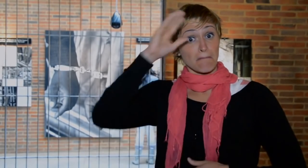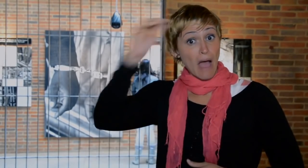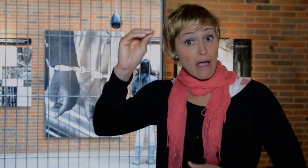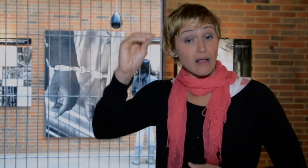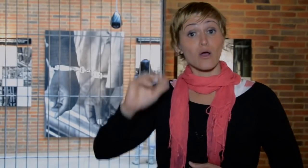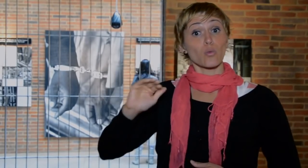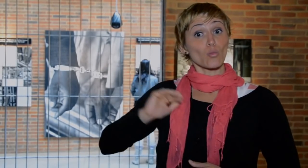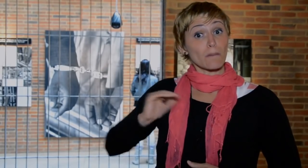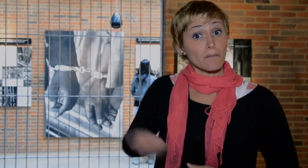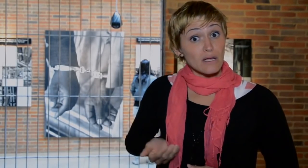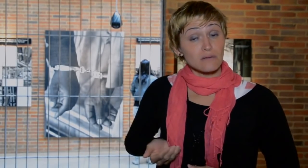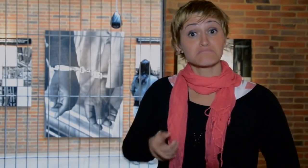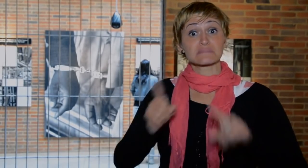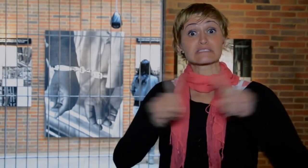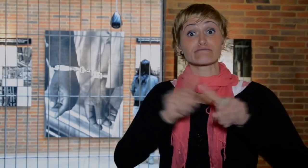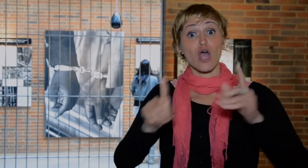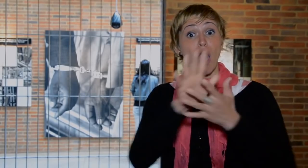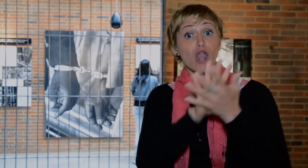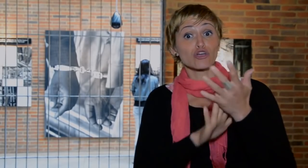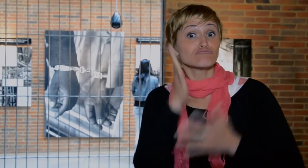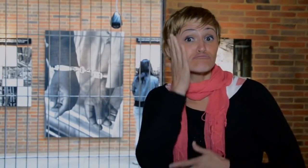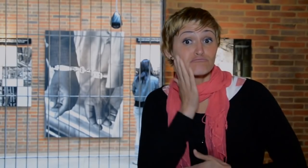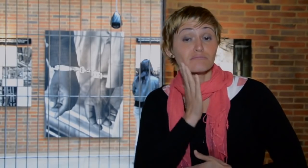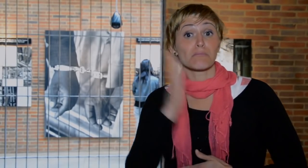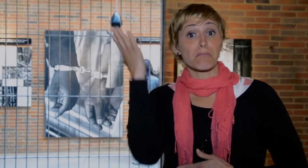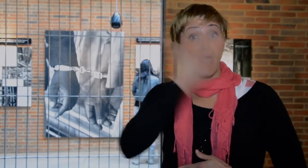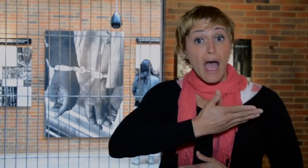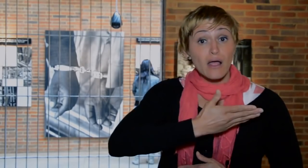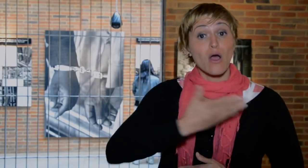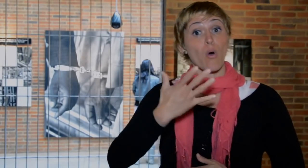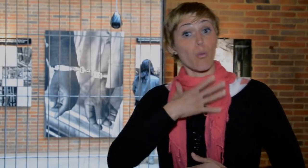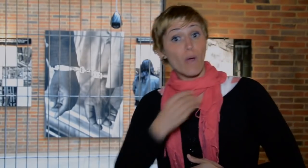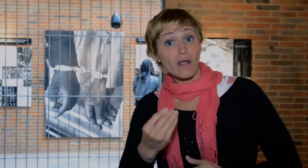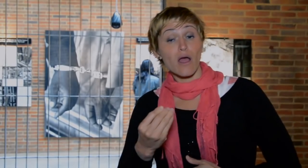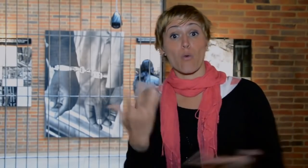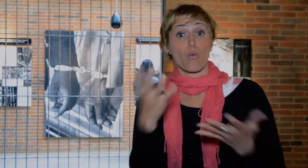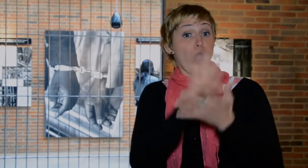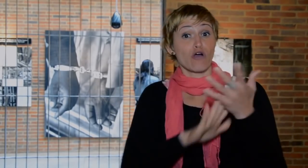different skin colors, males, females, blacks, whites and